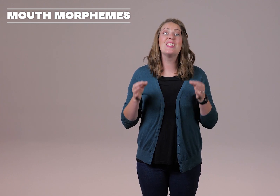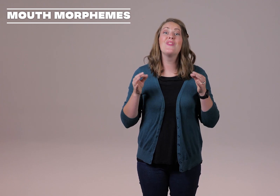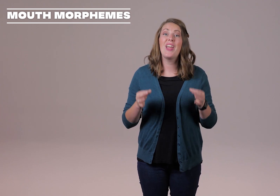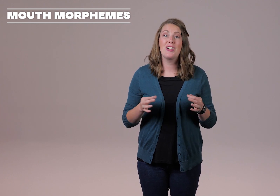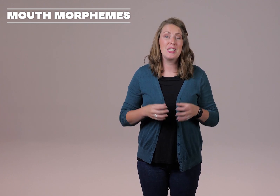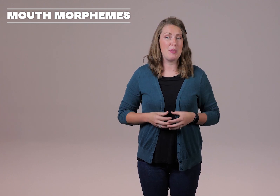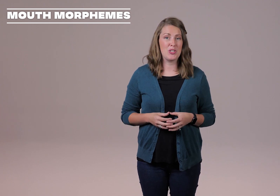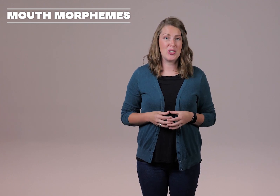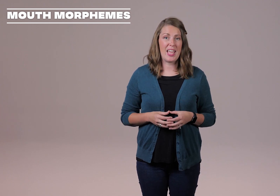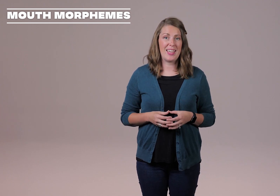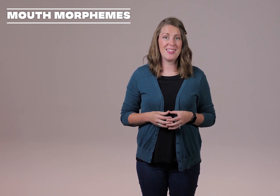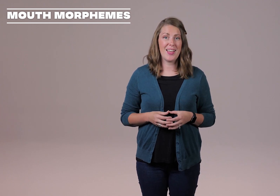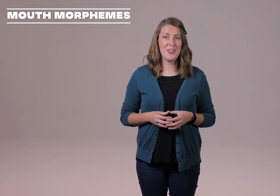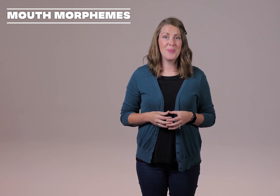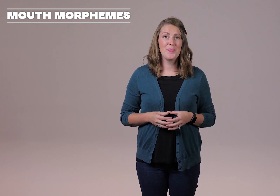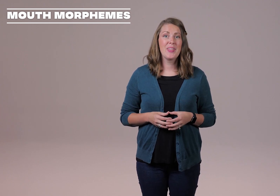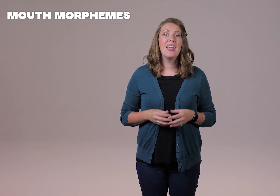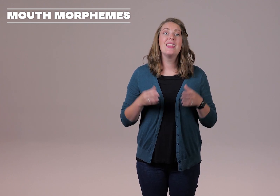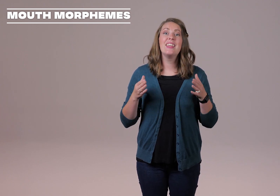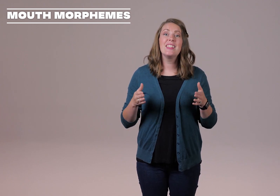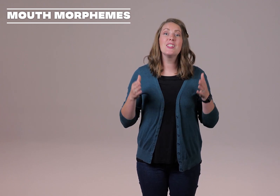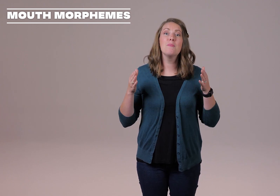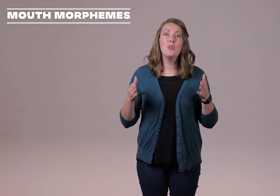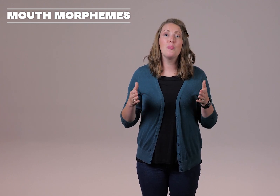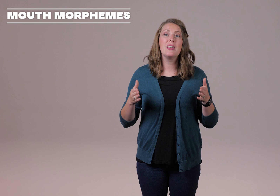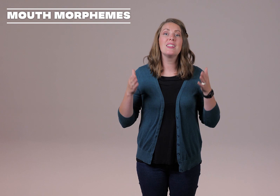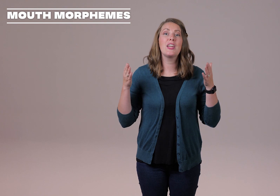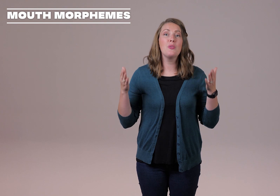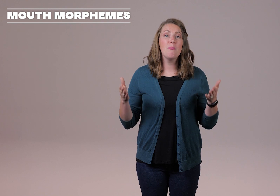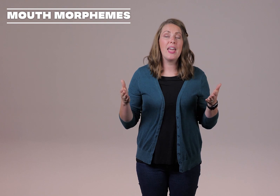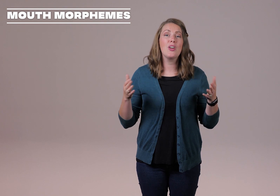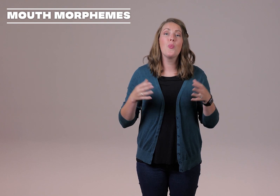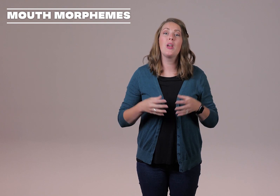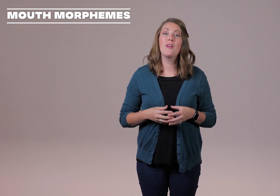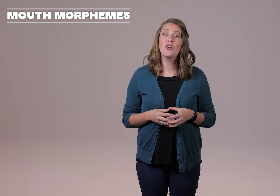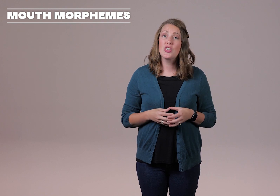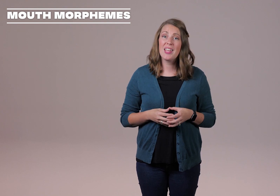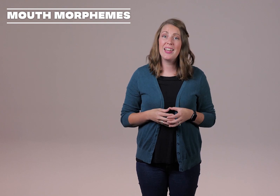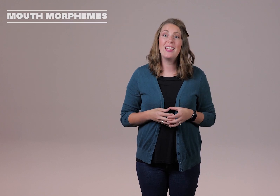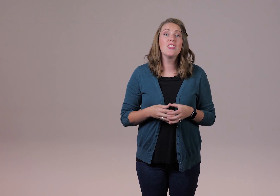is very special to ASL. This is a movement that you make whenever you're signing